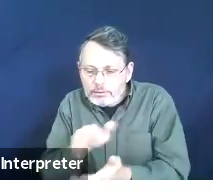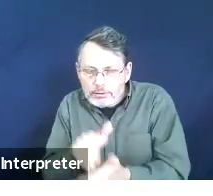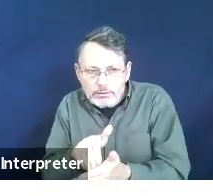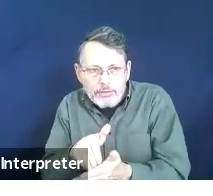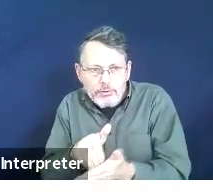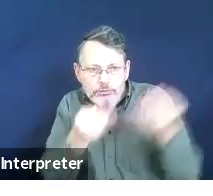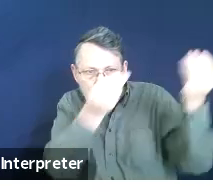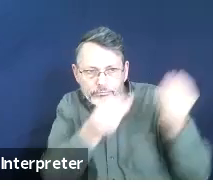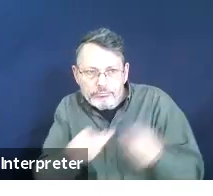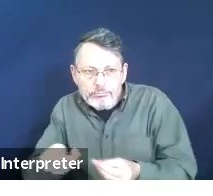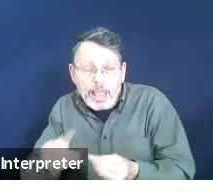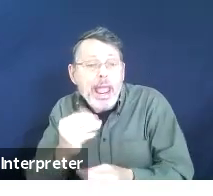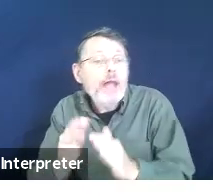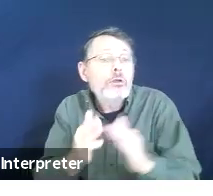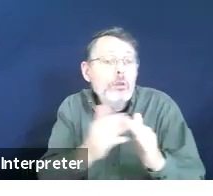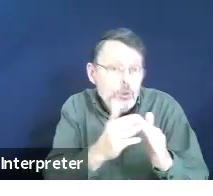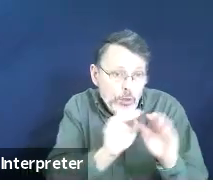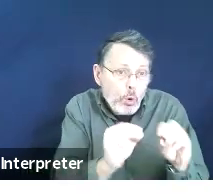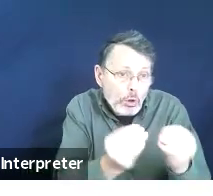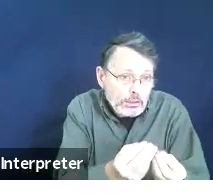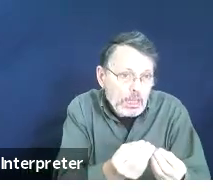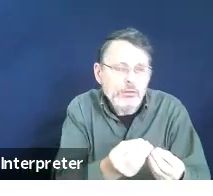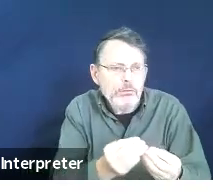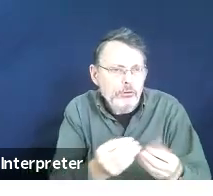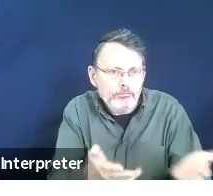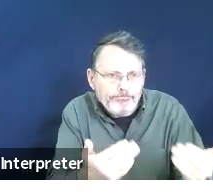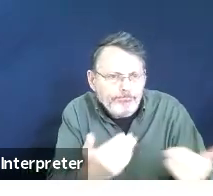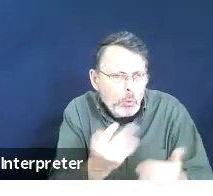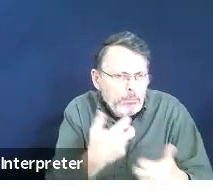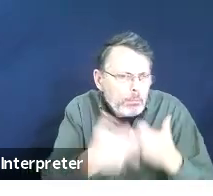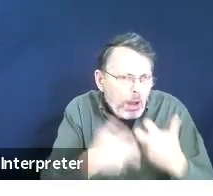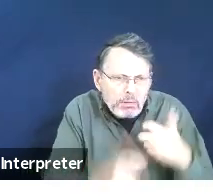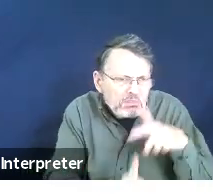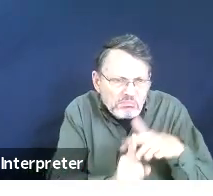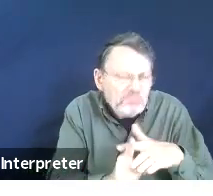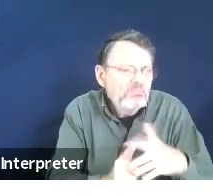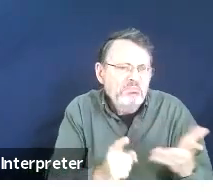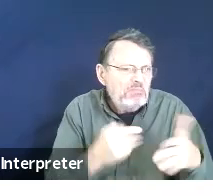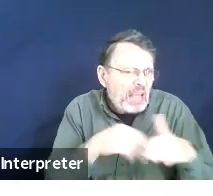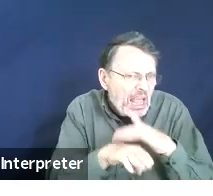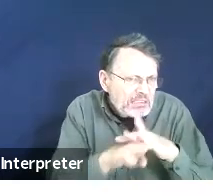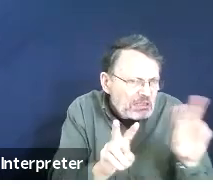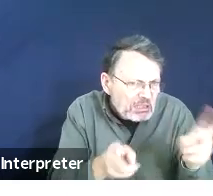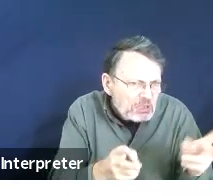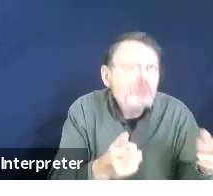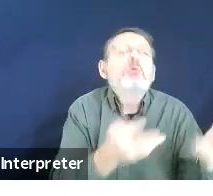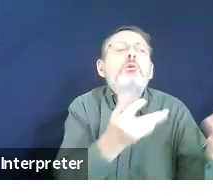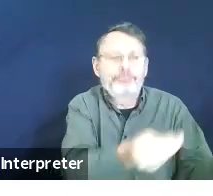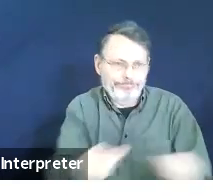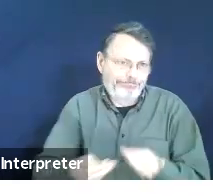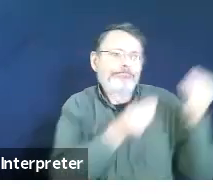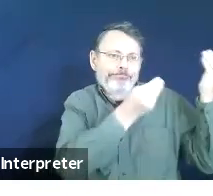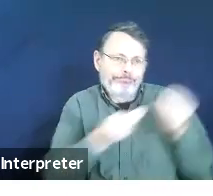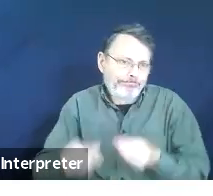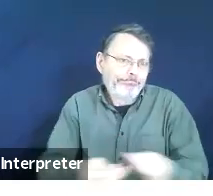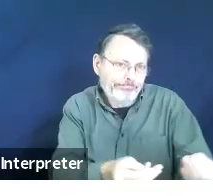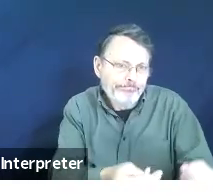the community, expressing challenges and access issues that were faced at those times. Monitoring